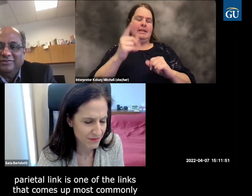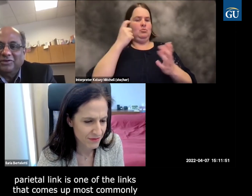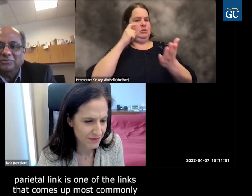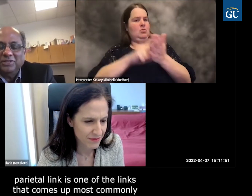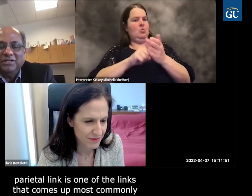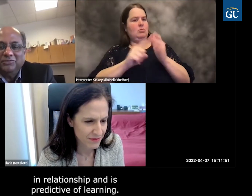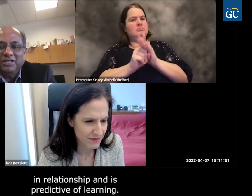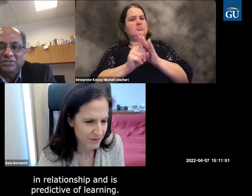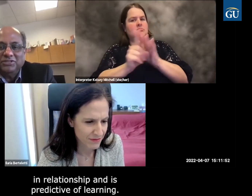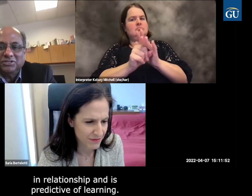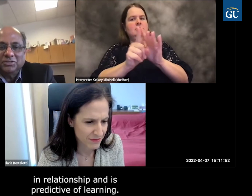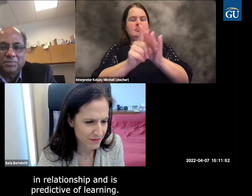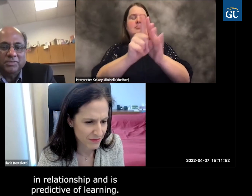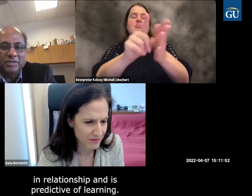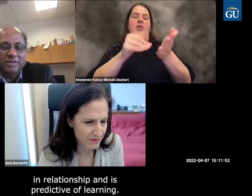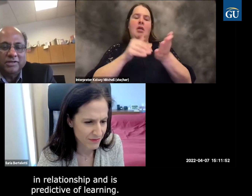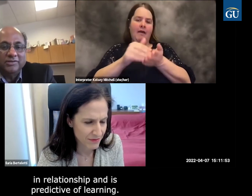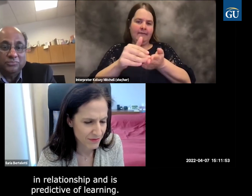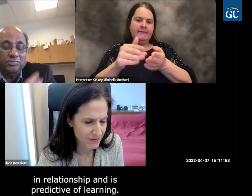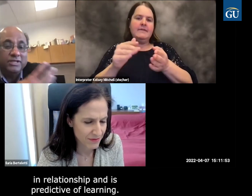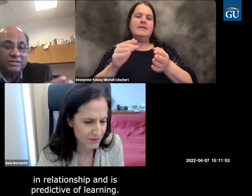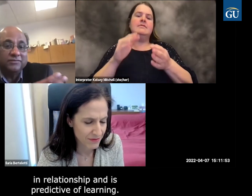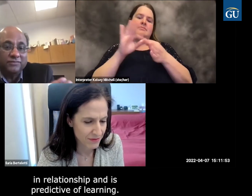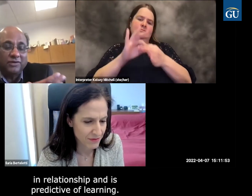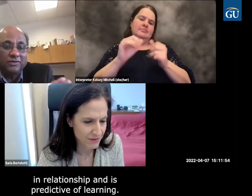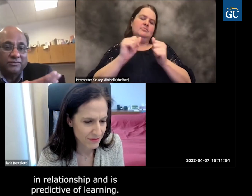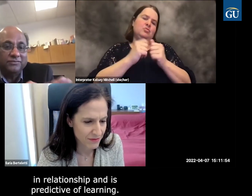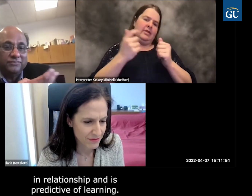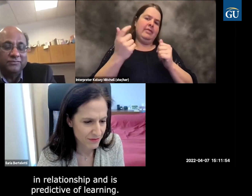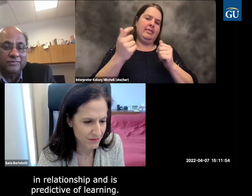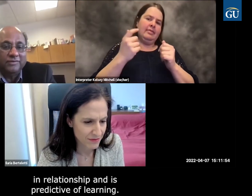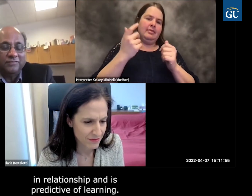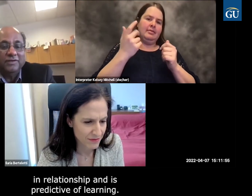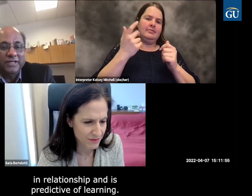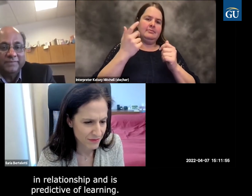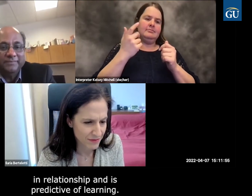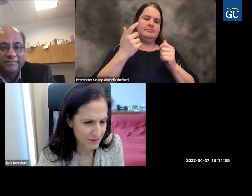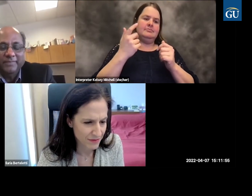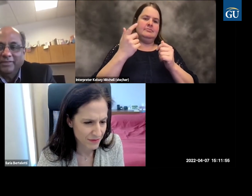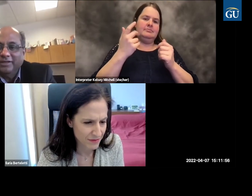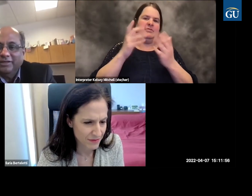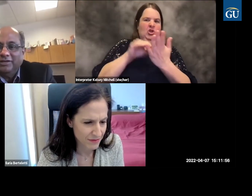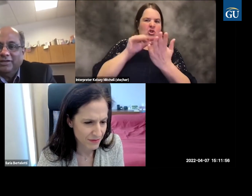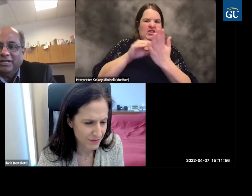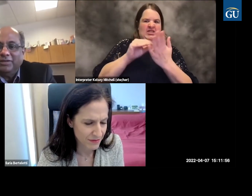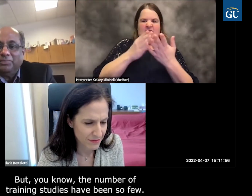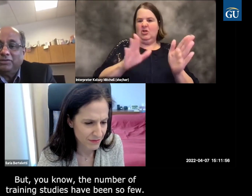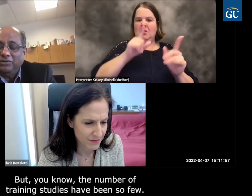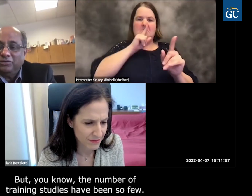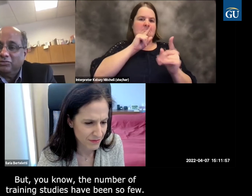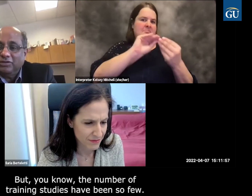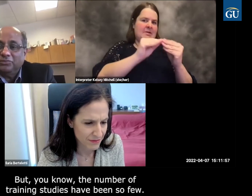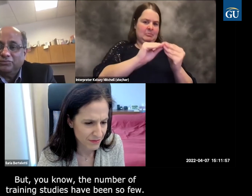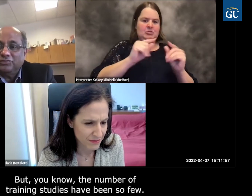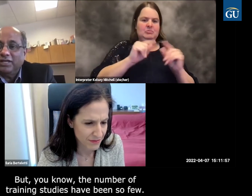commonly in relationship and is predictive of of learning